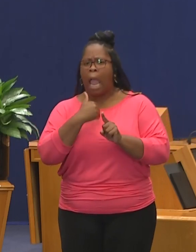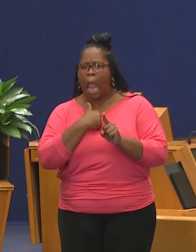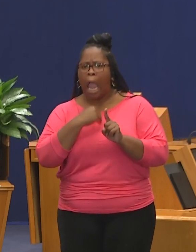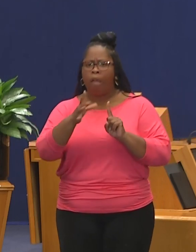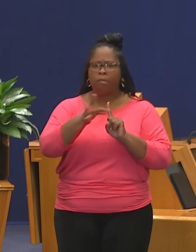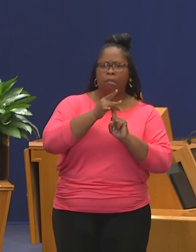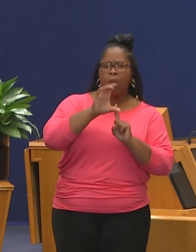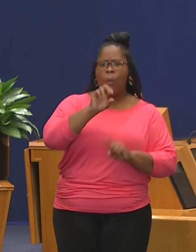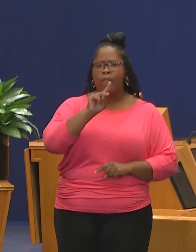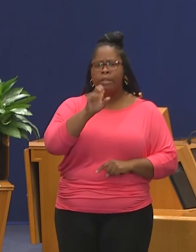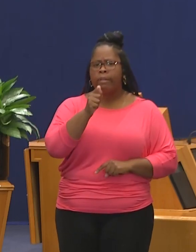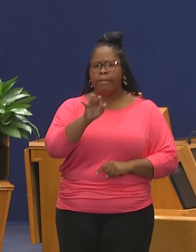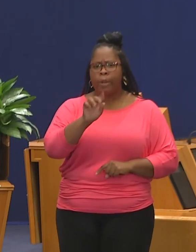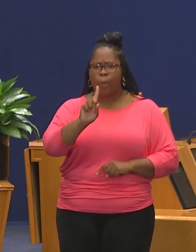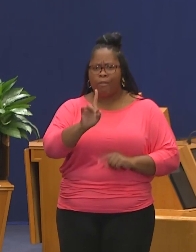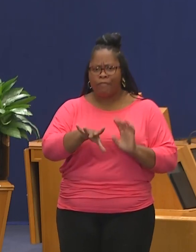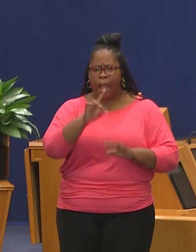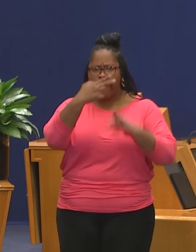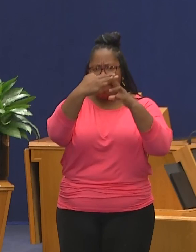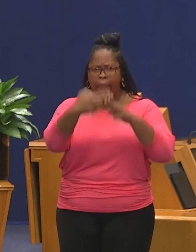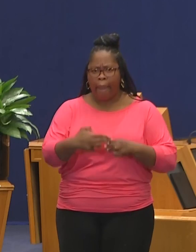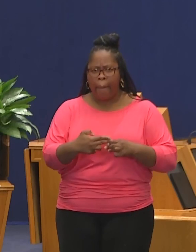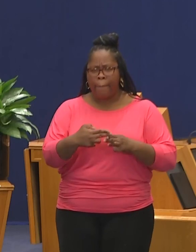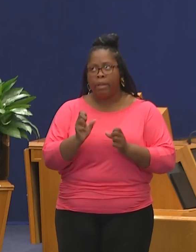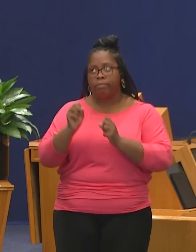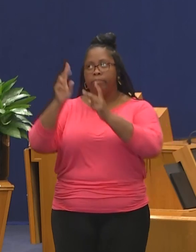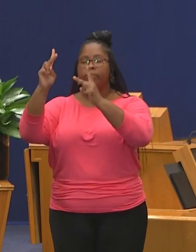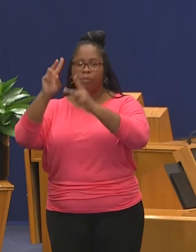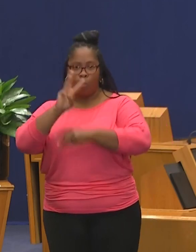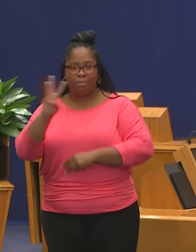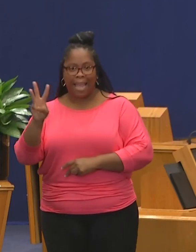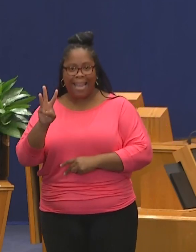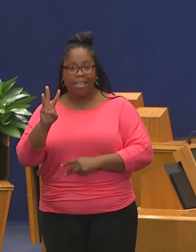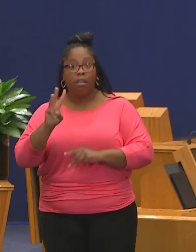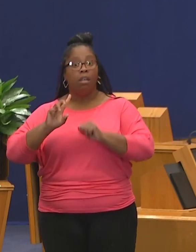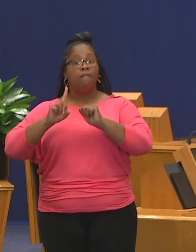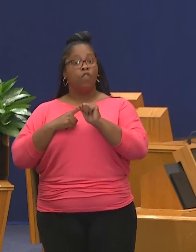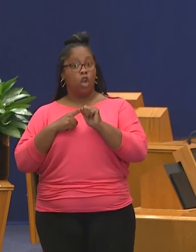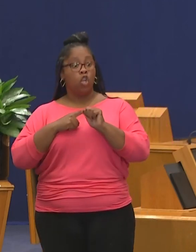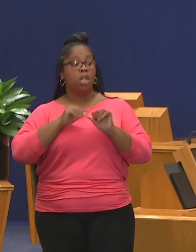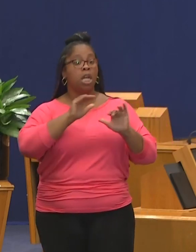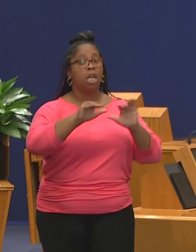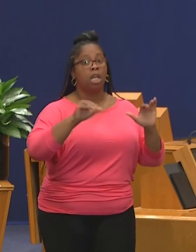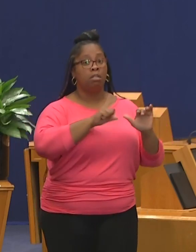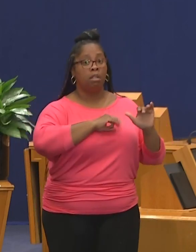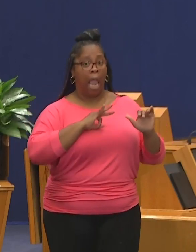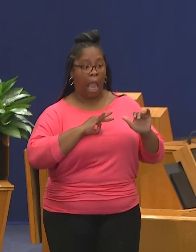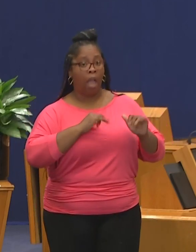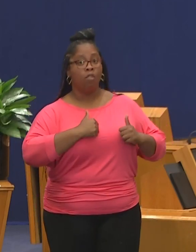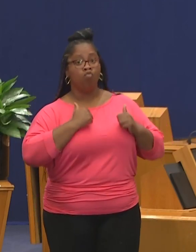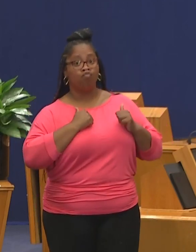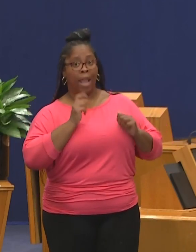REMINDER, WE POST A LIST OF FACILITIES WITH CONFIRMED CASE ON OUR WEBSITE ONCE THOSE FACILITIES HAVE HAD AN